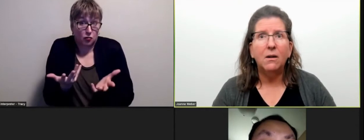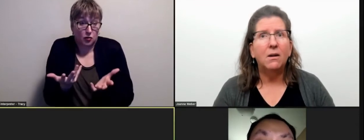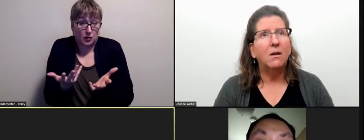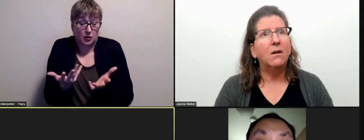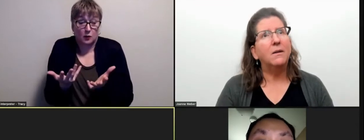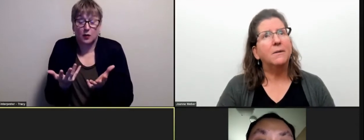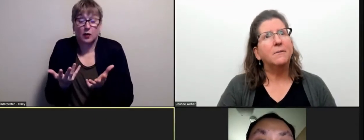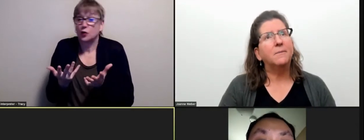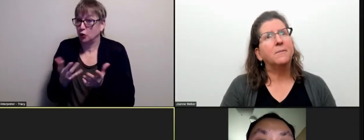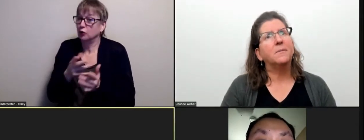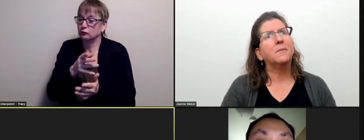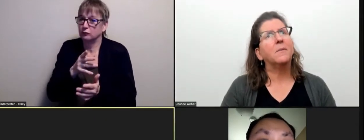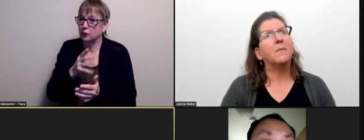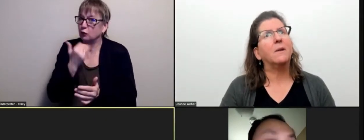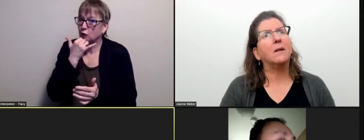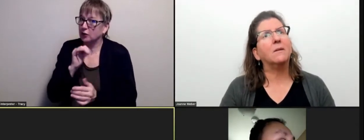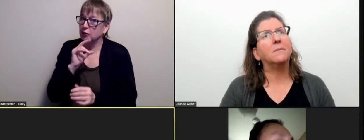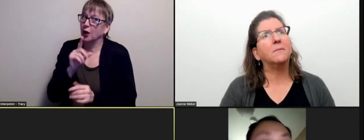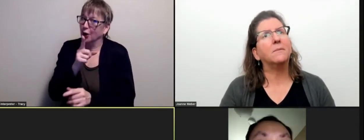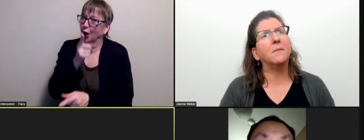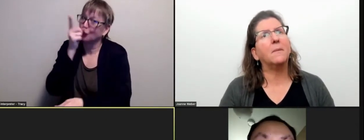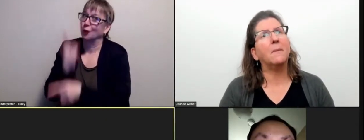Major: No no, you're exactly right.